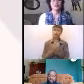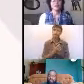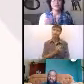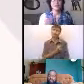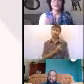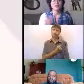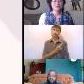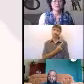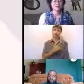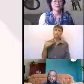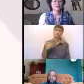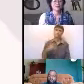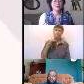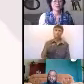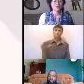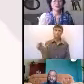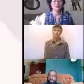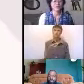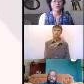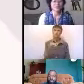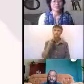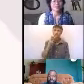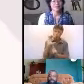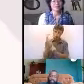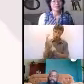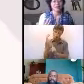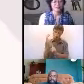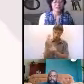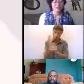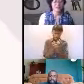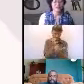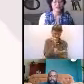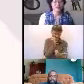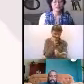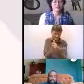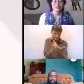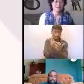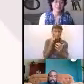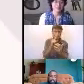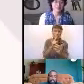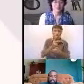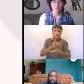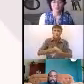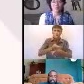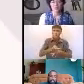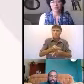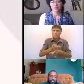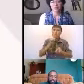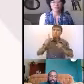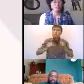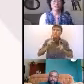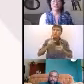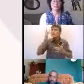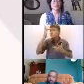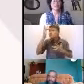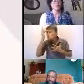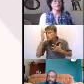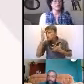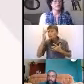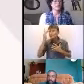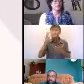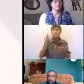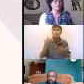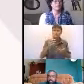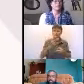the cultural specific healthcare, or bedside manner to people, to individuals. And this